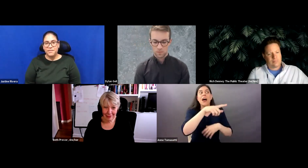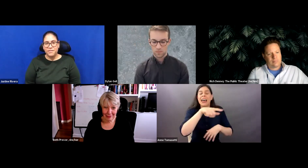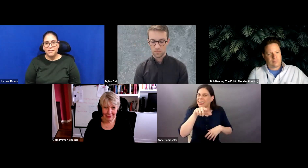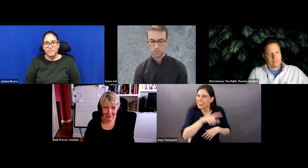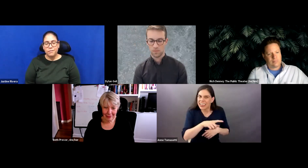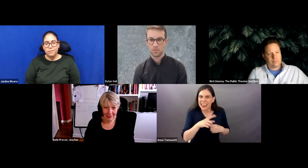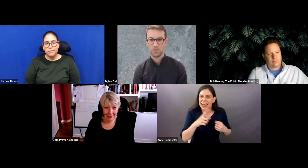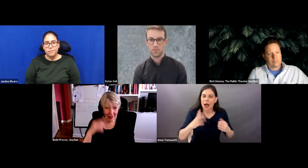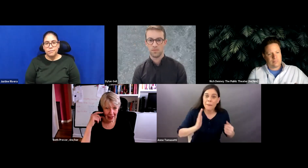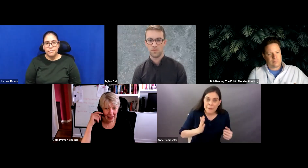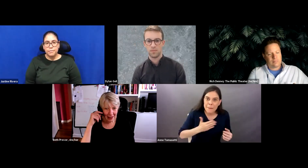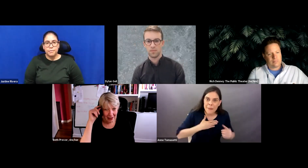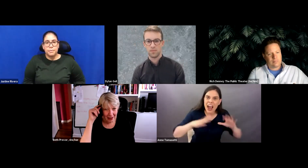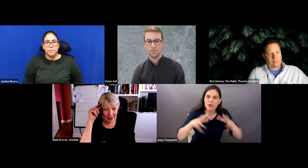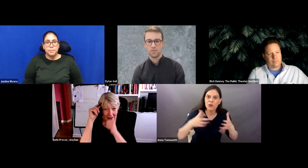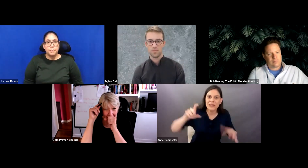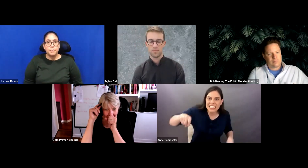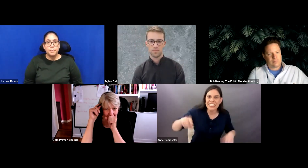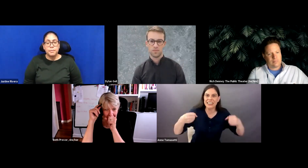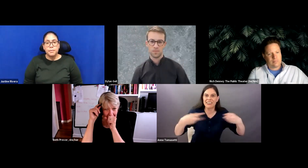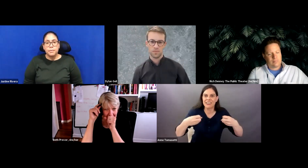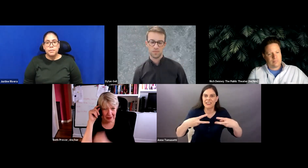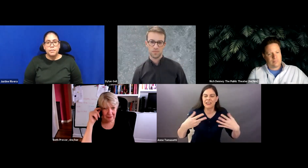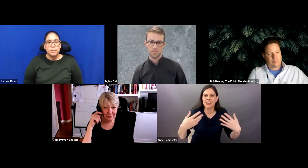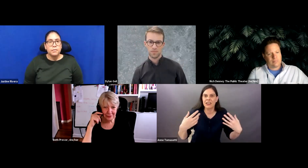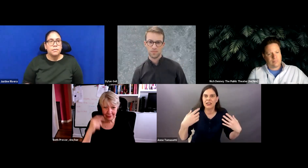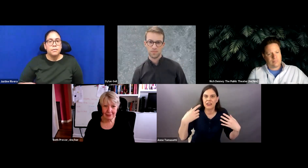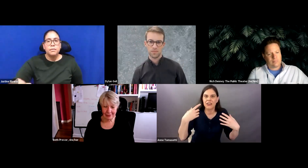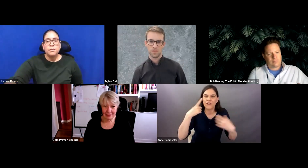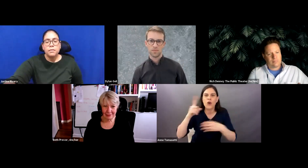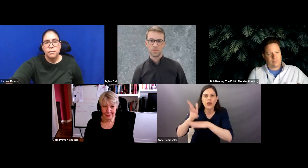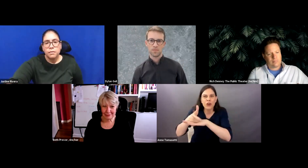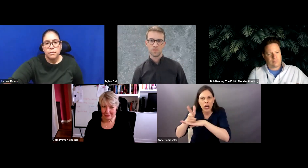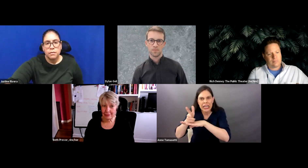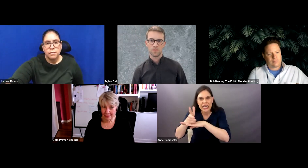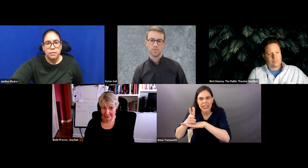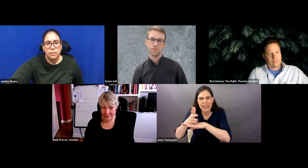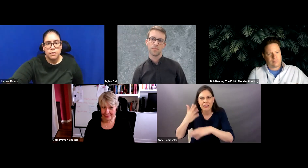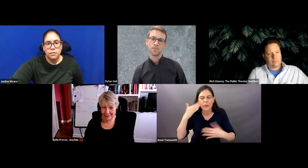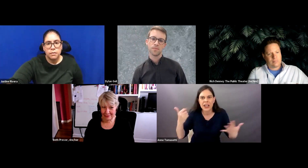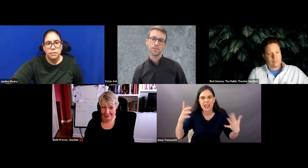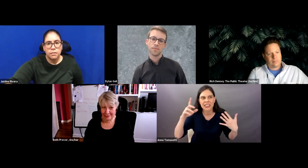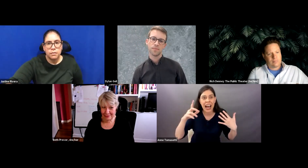interesting to see that add to their artistry. So there was maybe a benefit from it. But we needed those captions for the